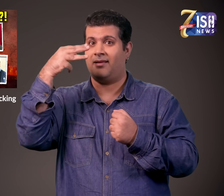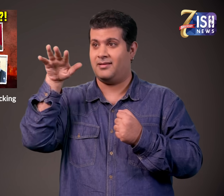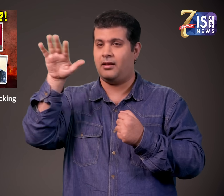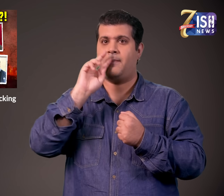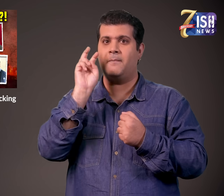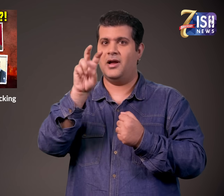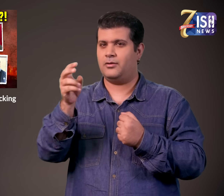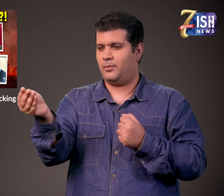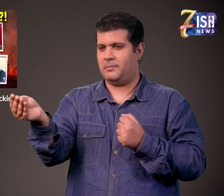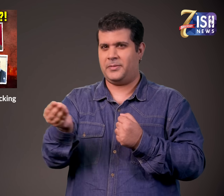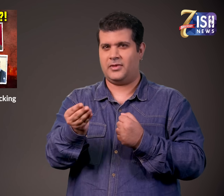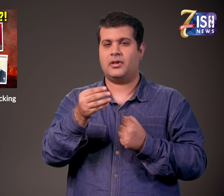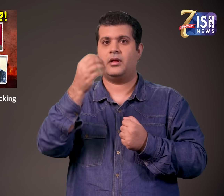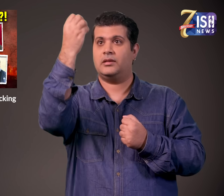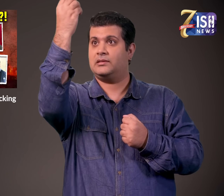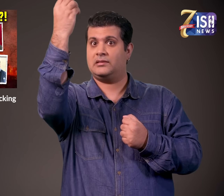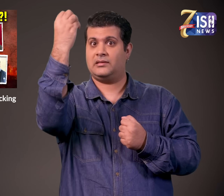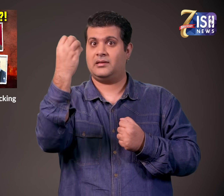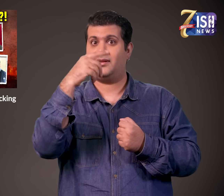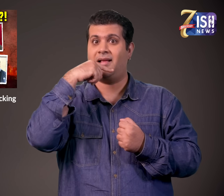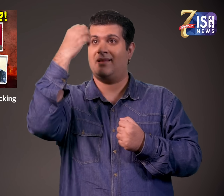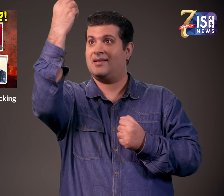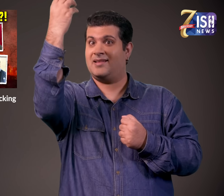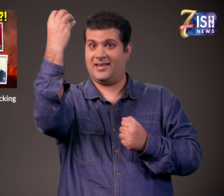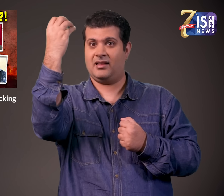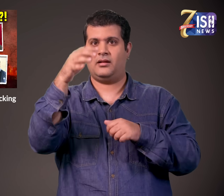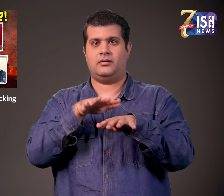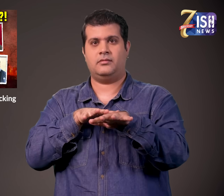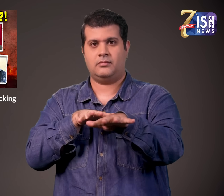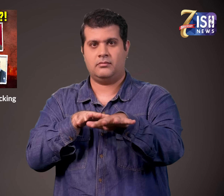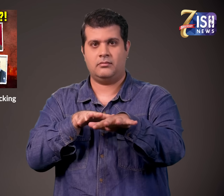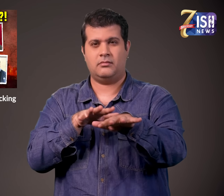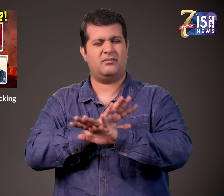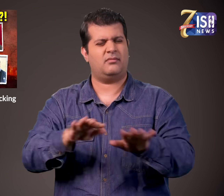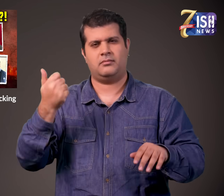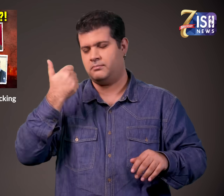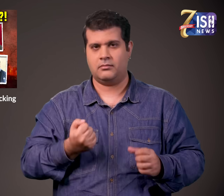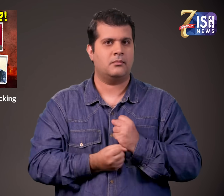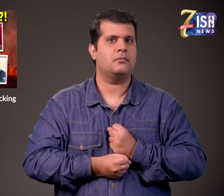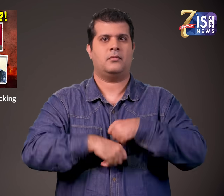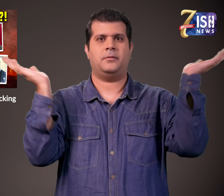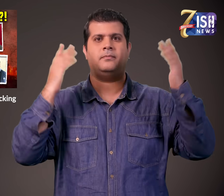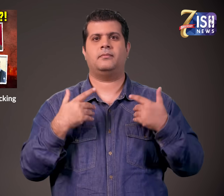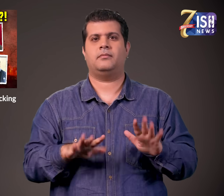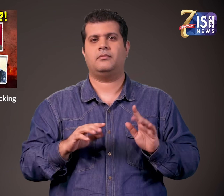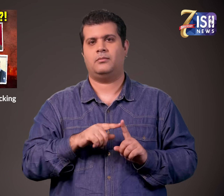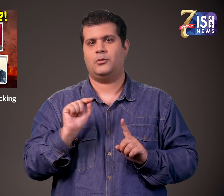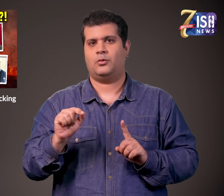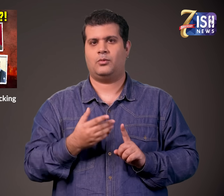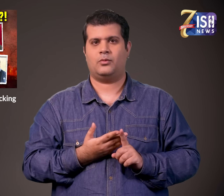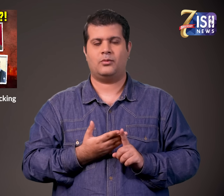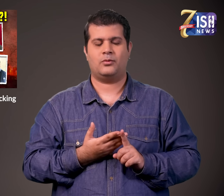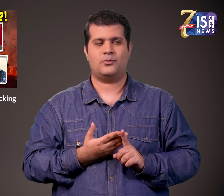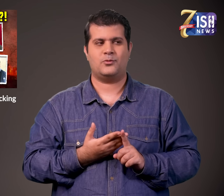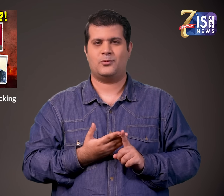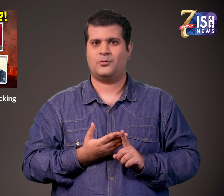and triggered the explosion near a traffic signal close to the Red Fort Metro Station.